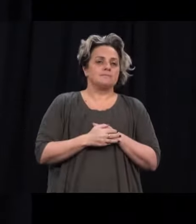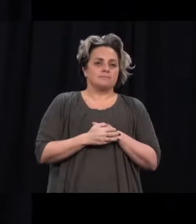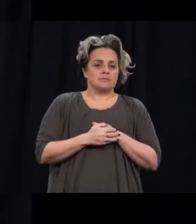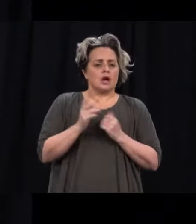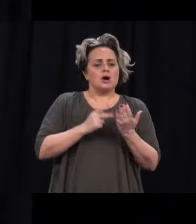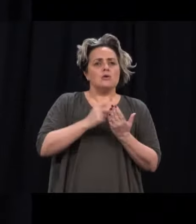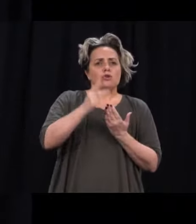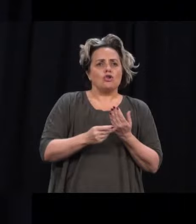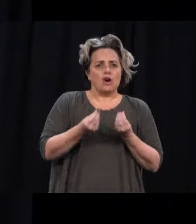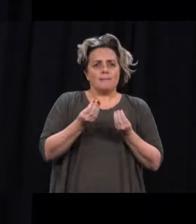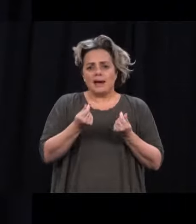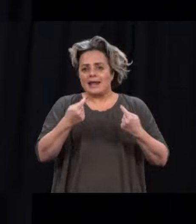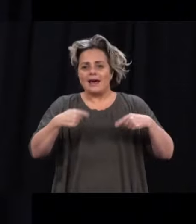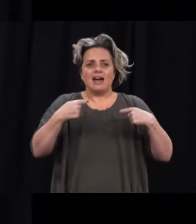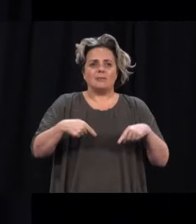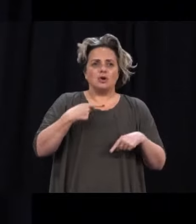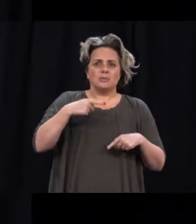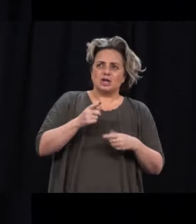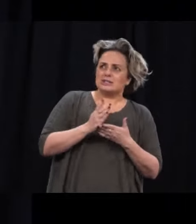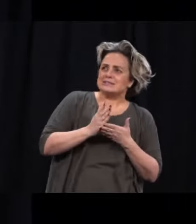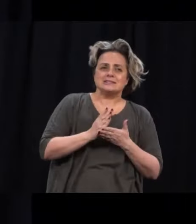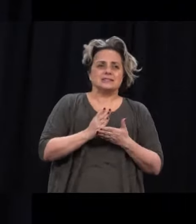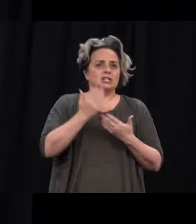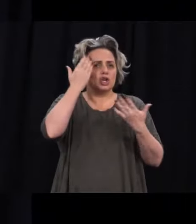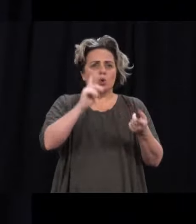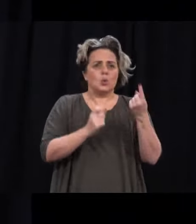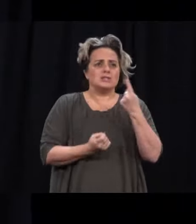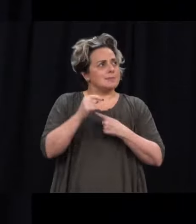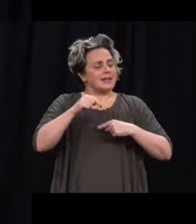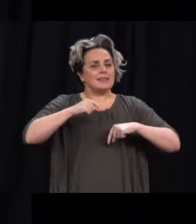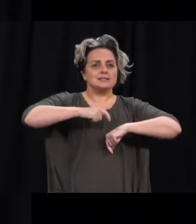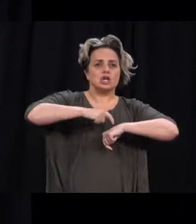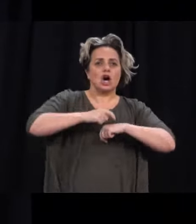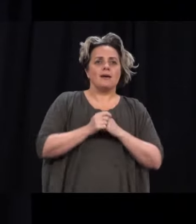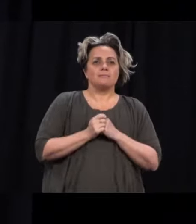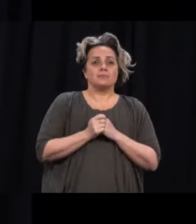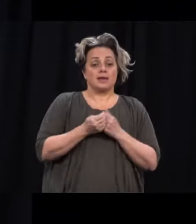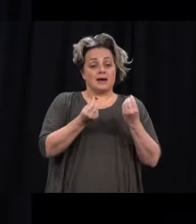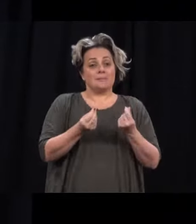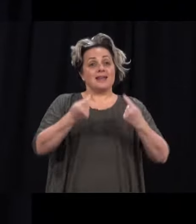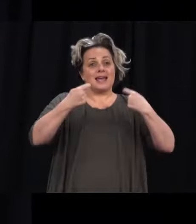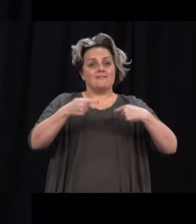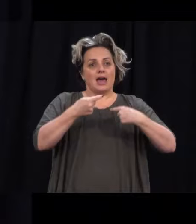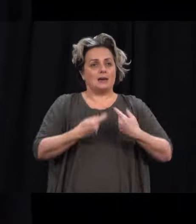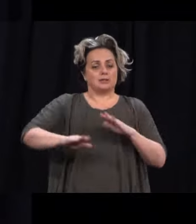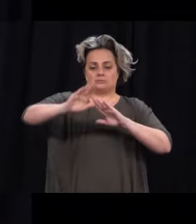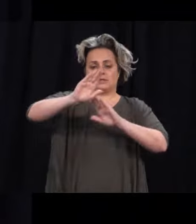payments helps and supports businesses affected by New Zealand's move to Alert Level . Both schemes are designed to